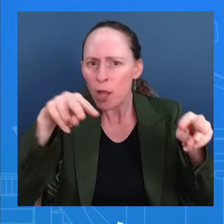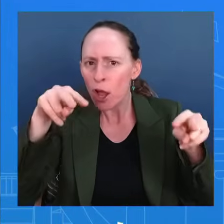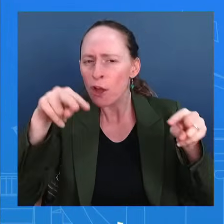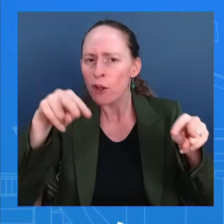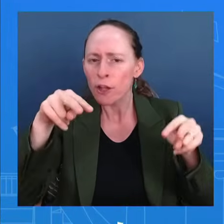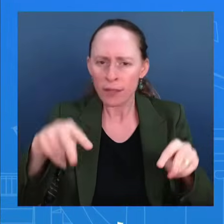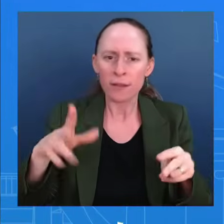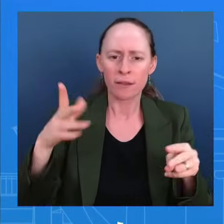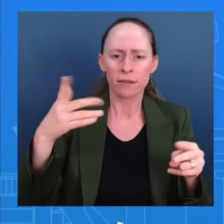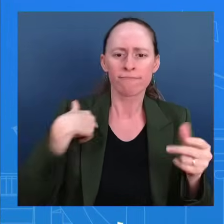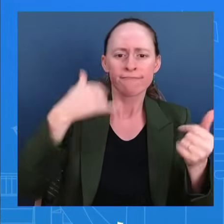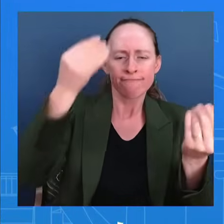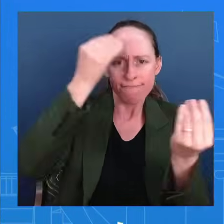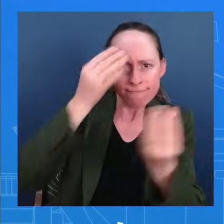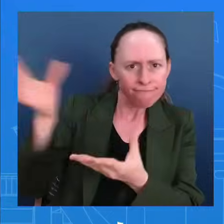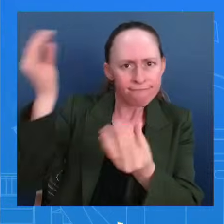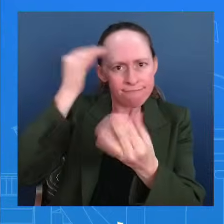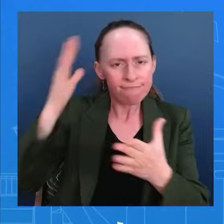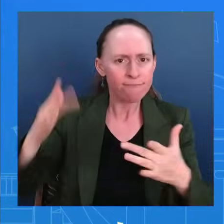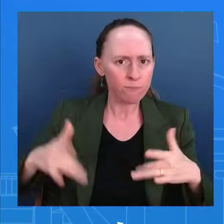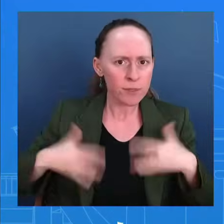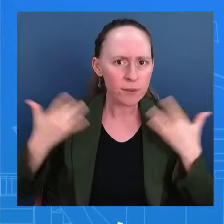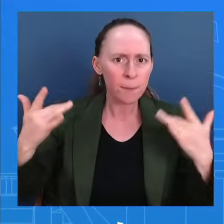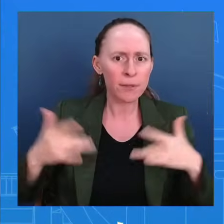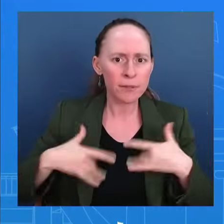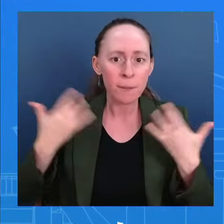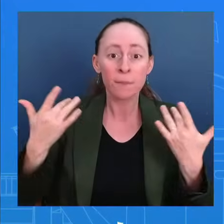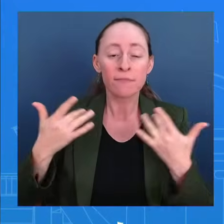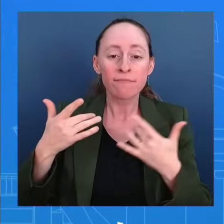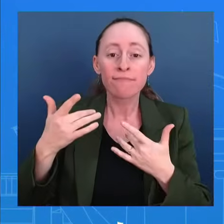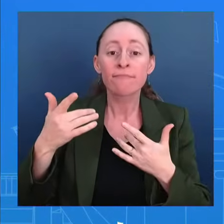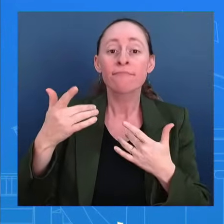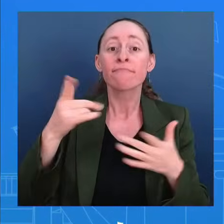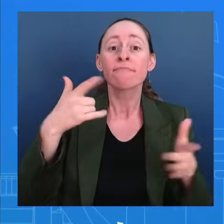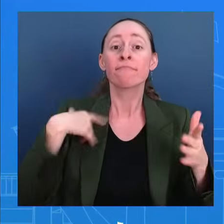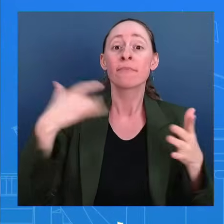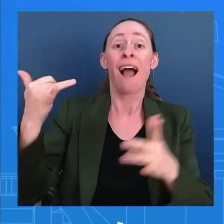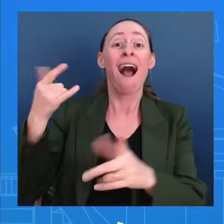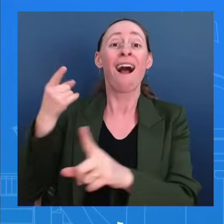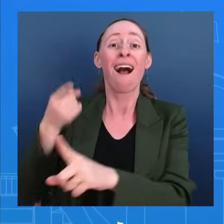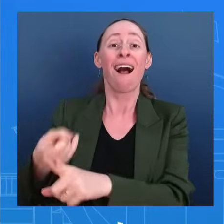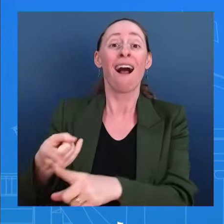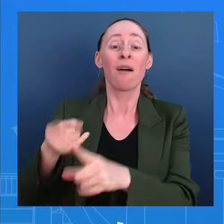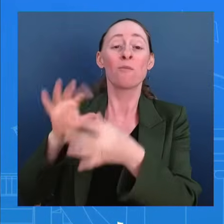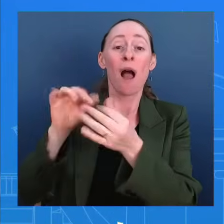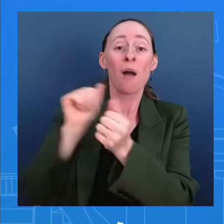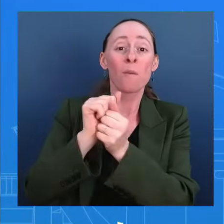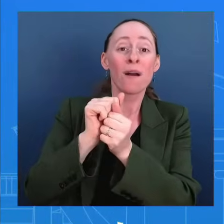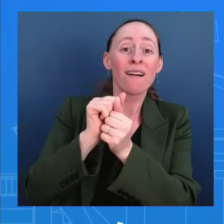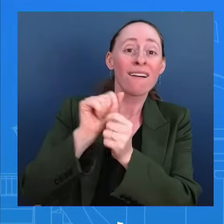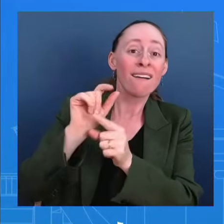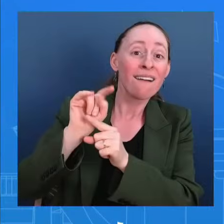I don't have any travel to read out to you at this time, whether it is to the impacted areas or outside of that.